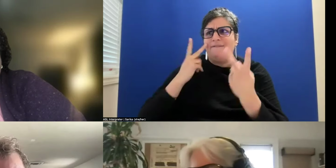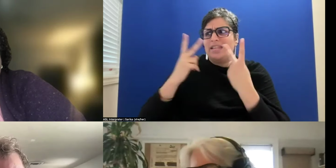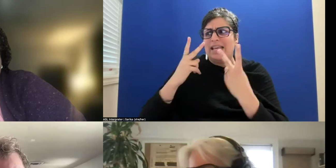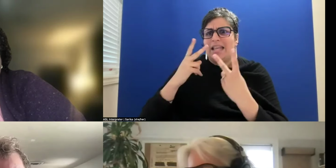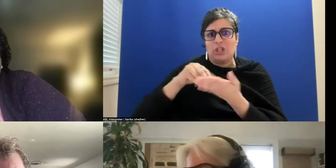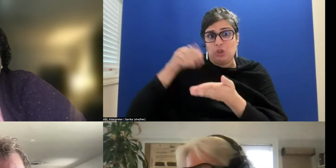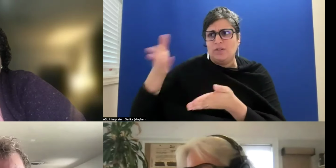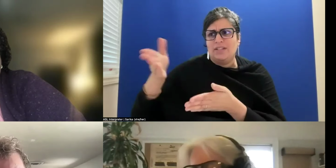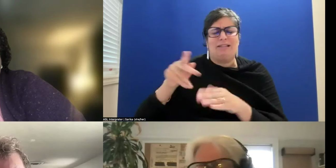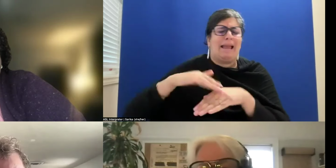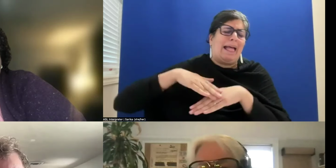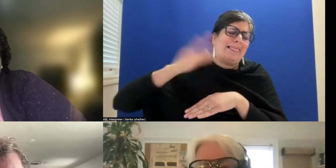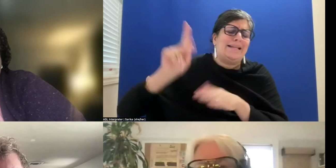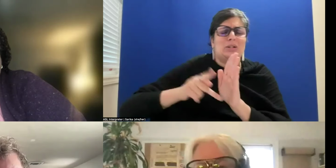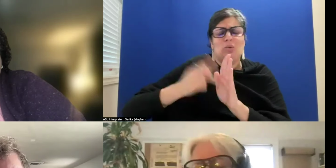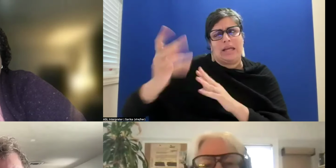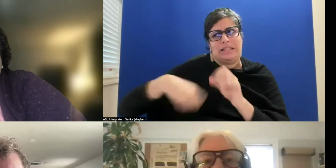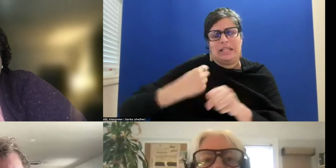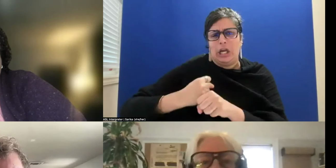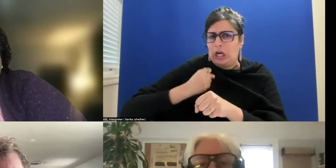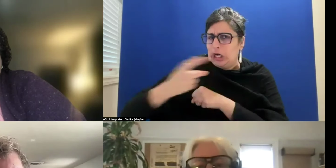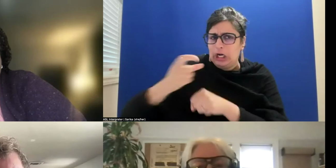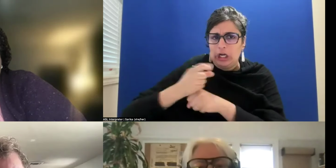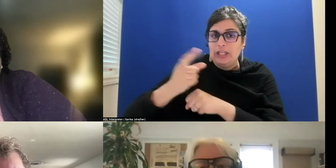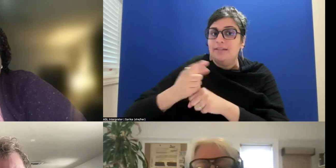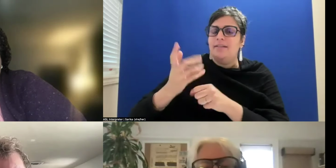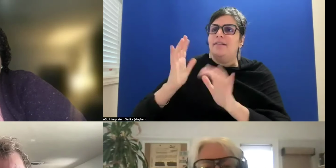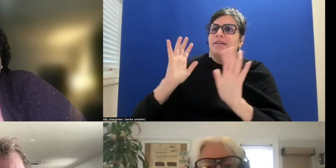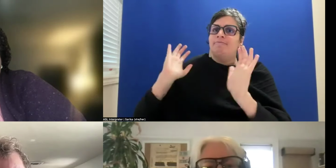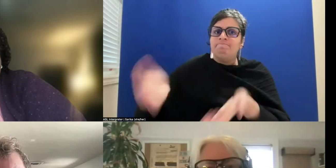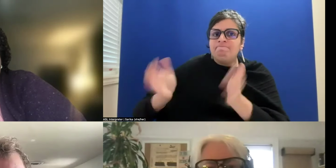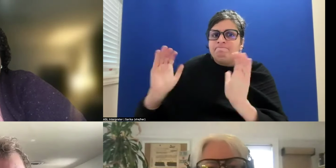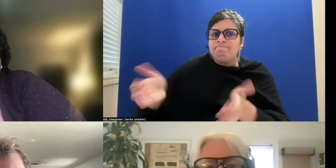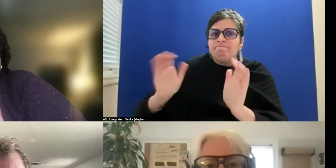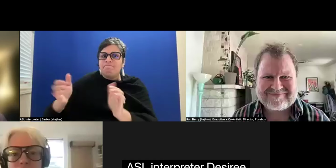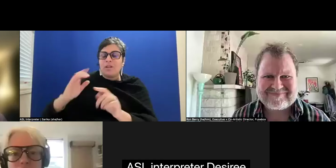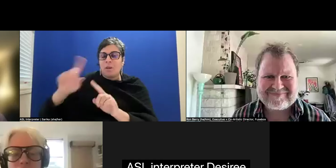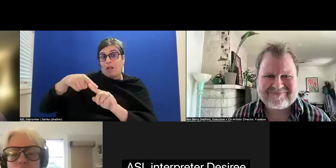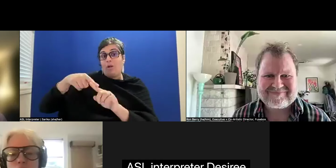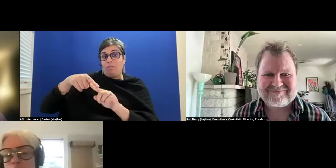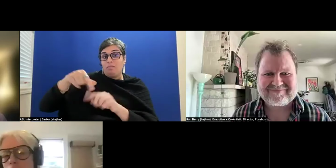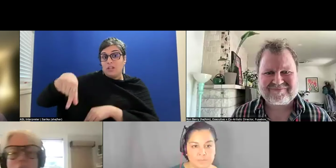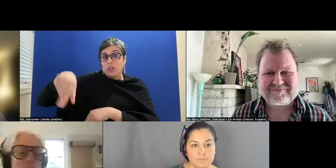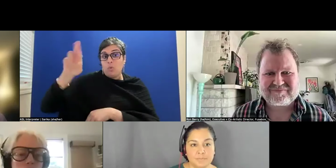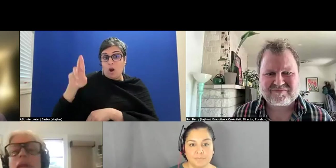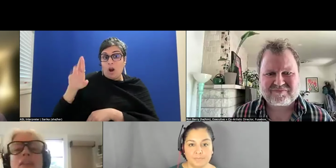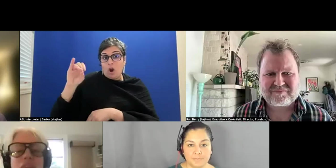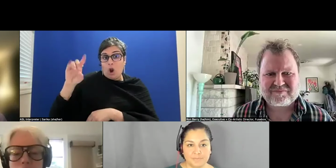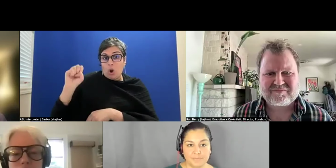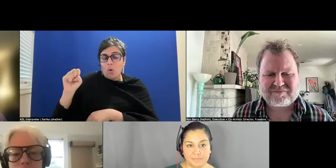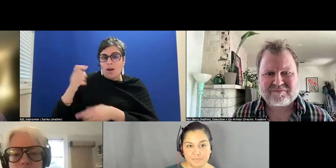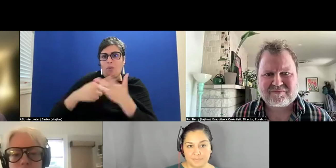And, you know, they I just had this long conversation with them about the QR code. And, you know, what would make them,